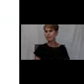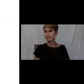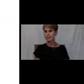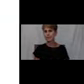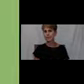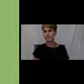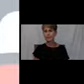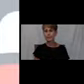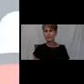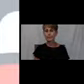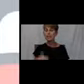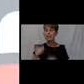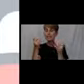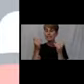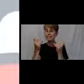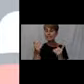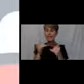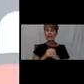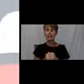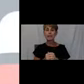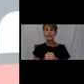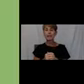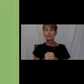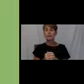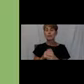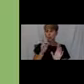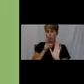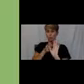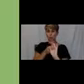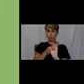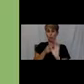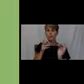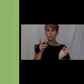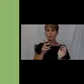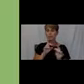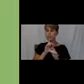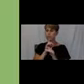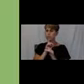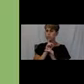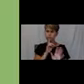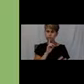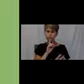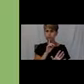So today we're going to... We're joined by a really great panelists or presenters.